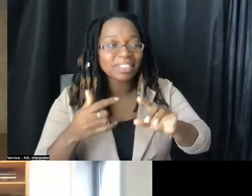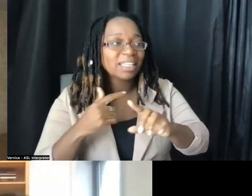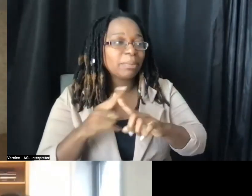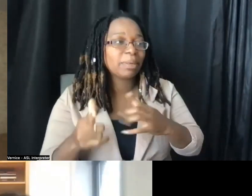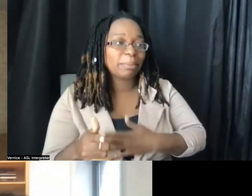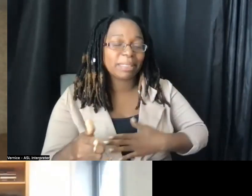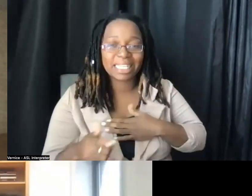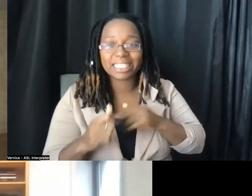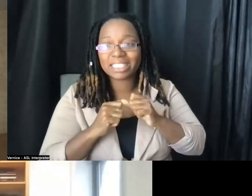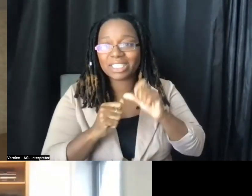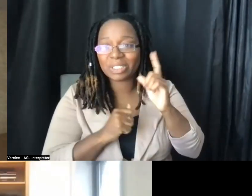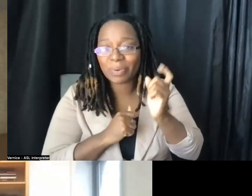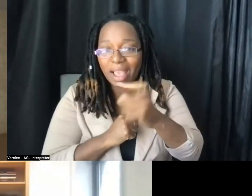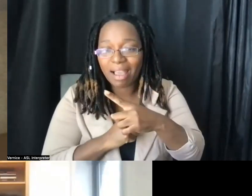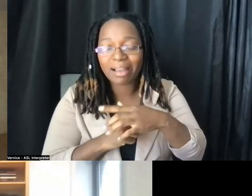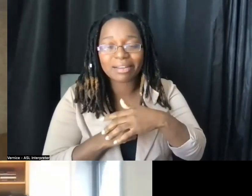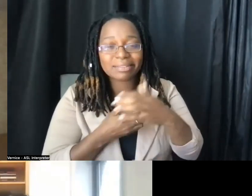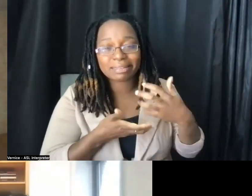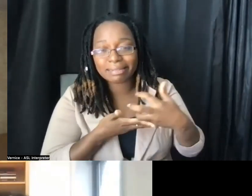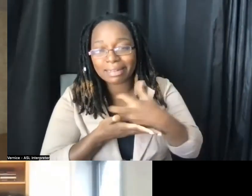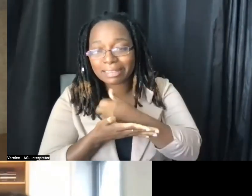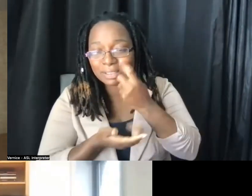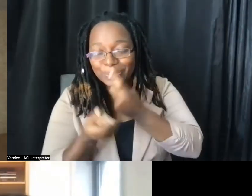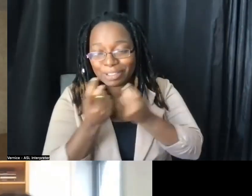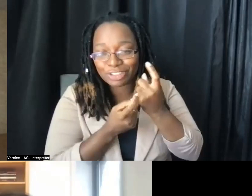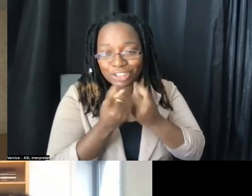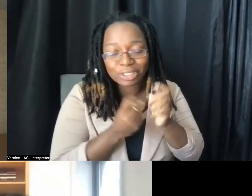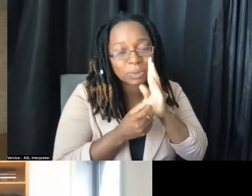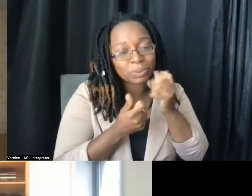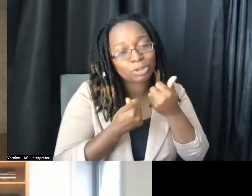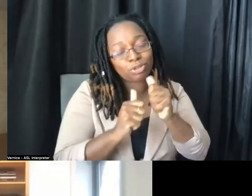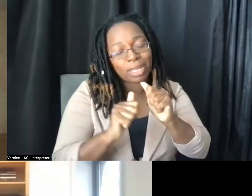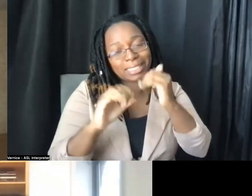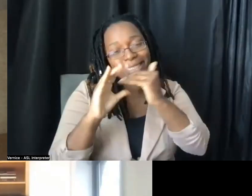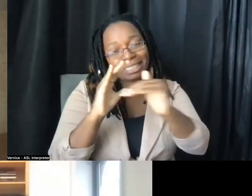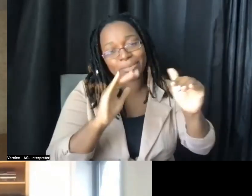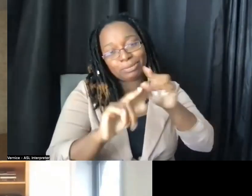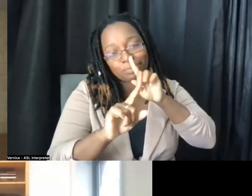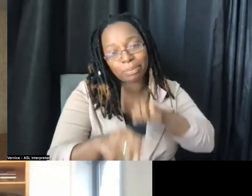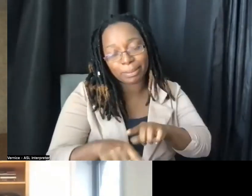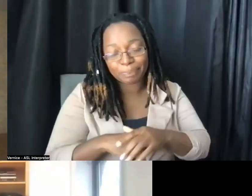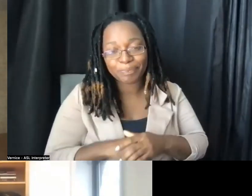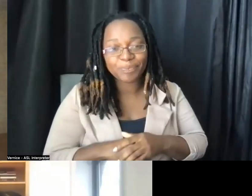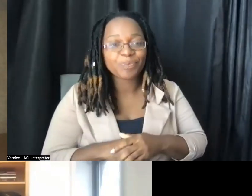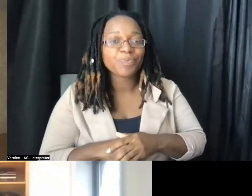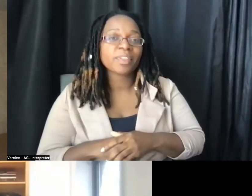one more and we will try to get more when we have questions at the end! Please, keep asking them, we